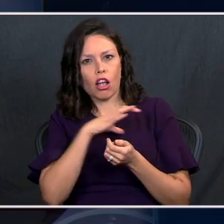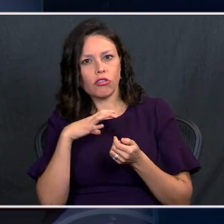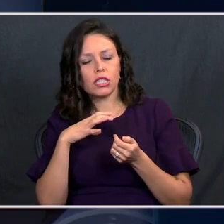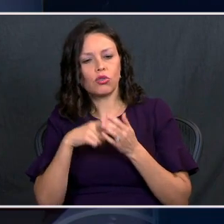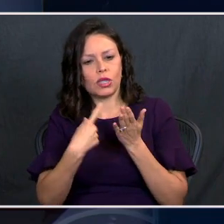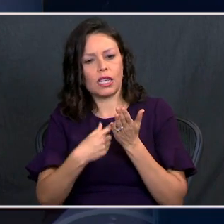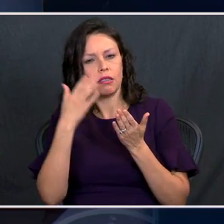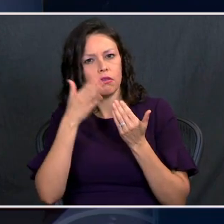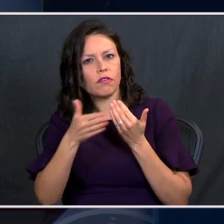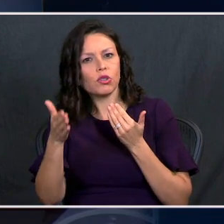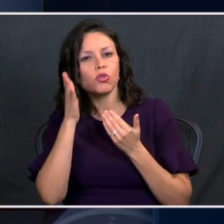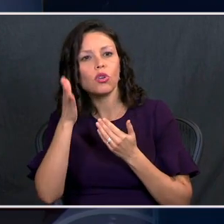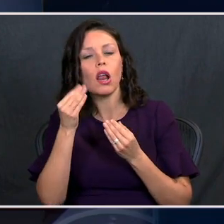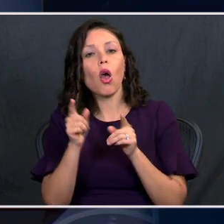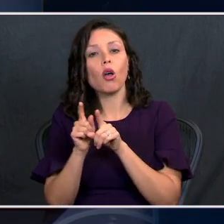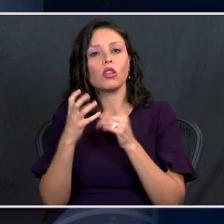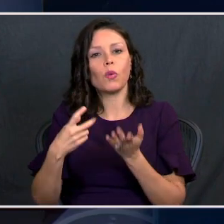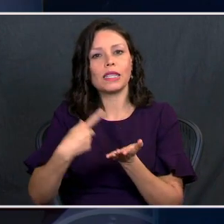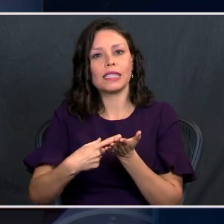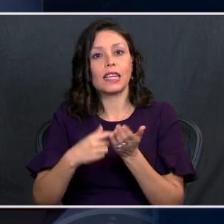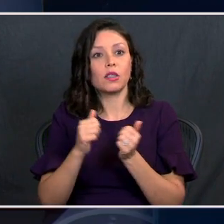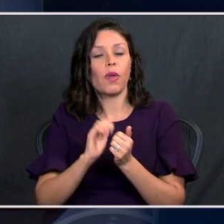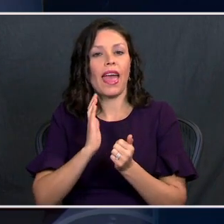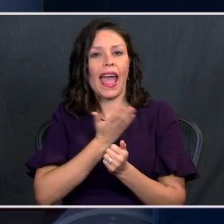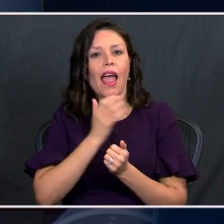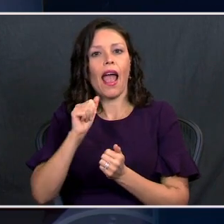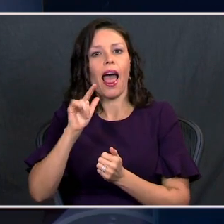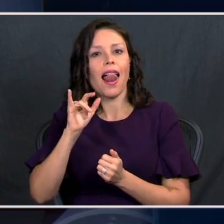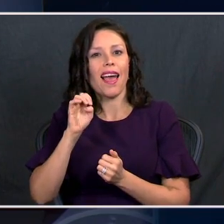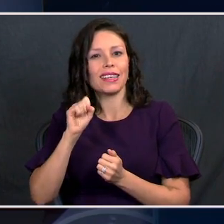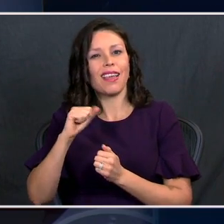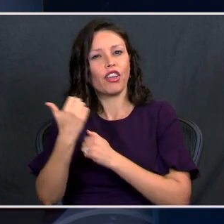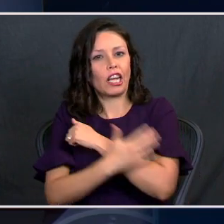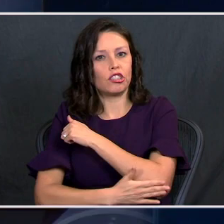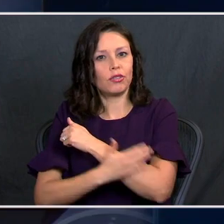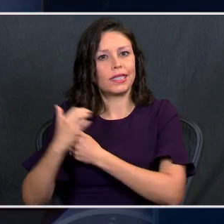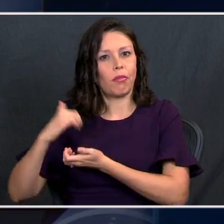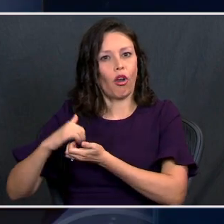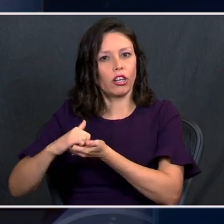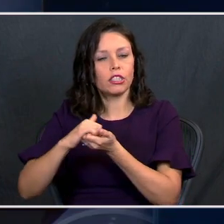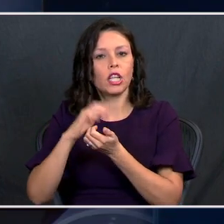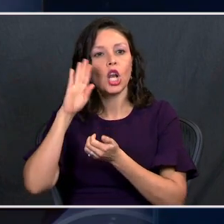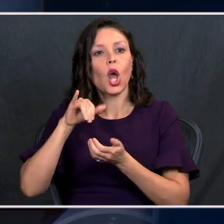And most importantly, we want to discuss this with our allies. So, no, the comments don't change anything.